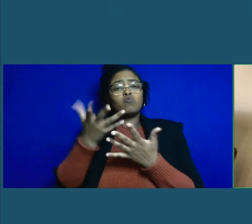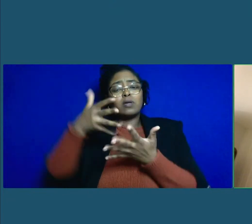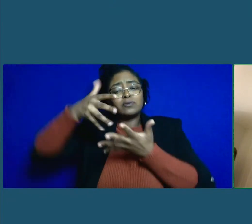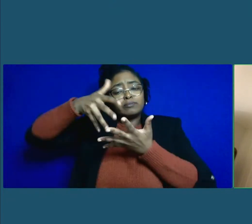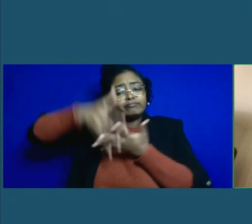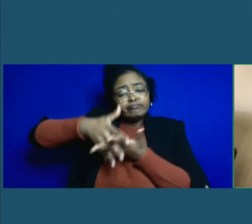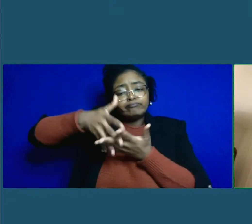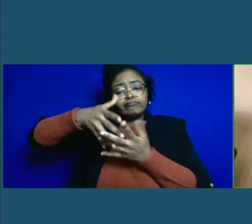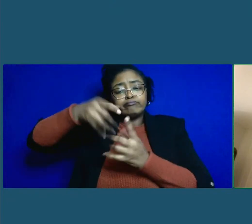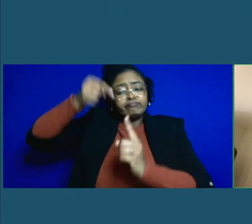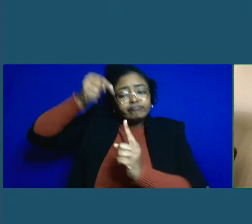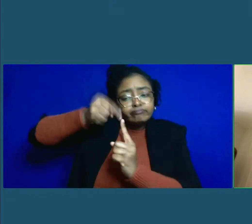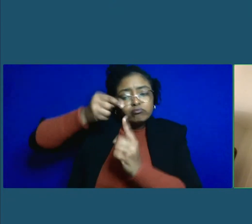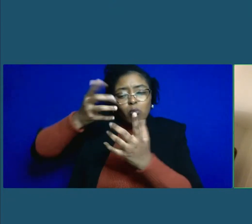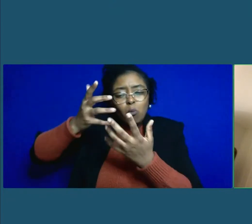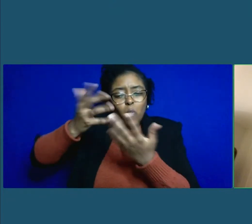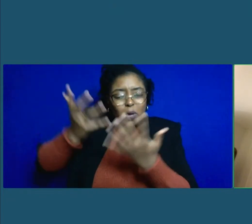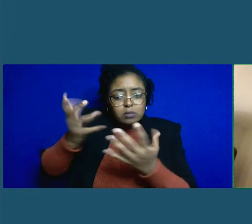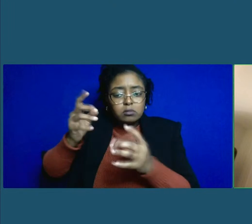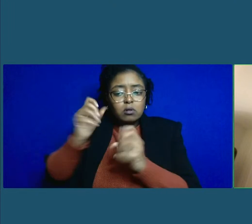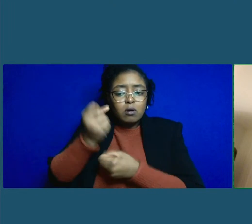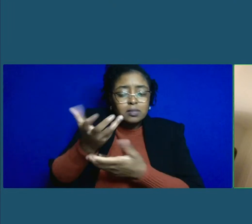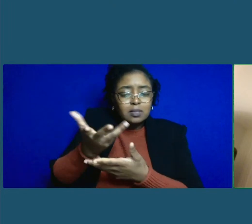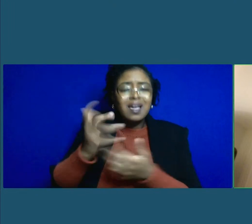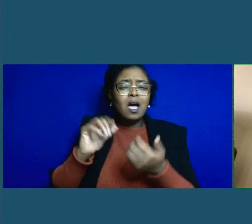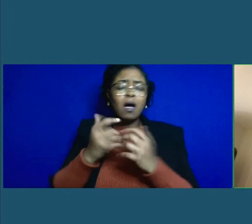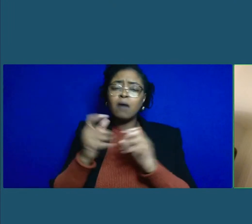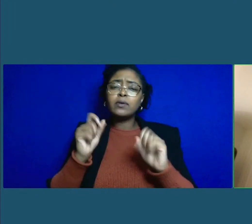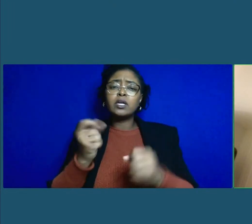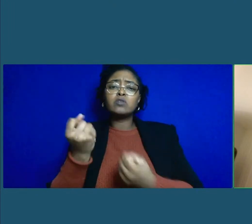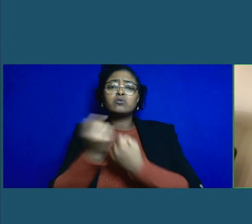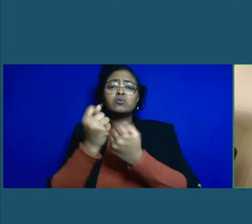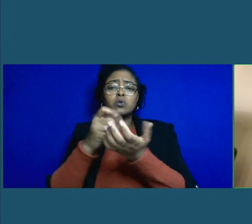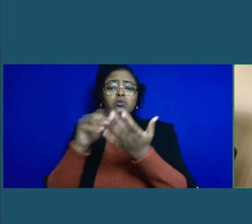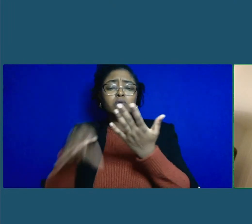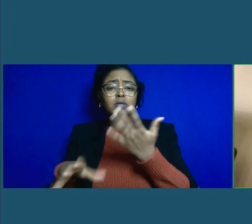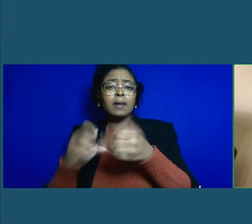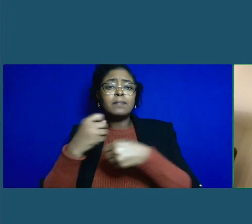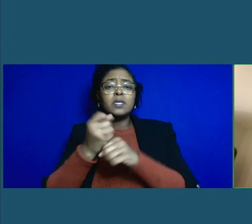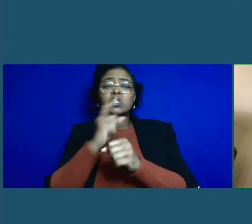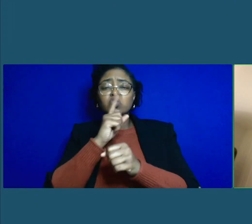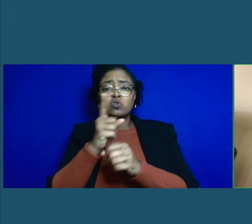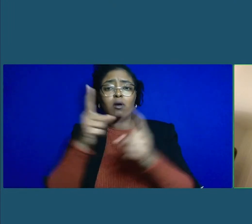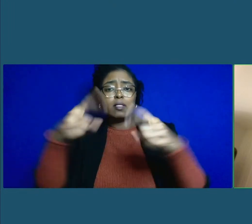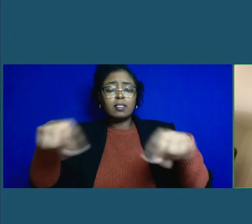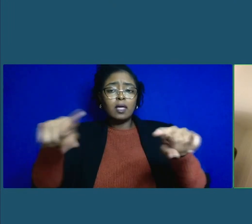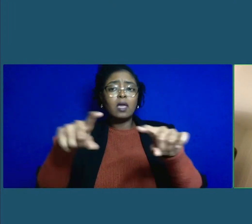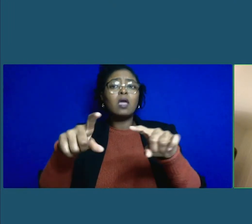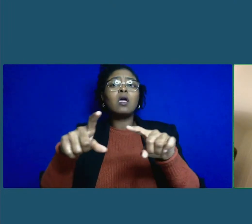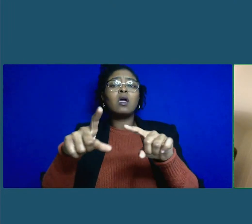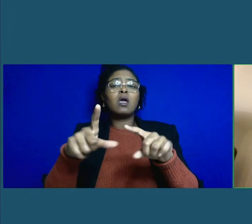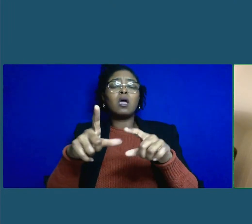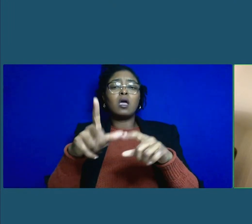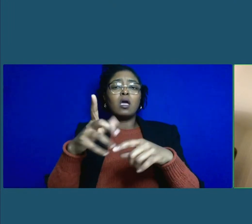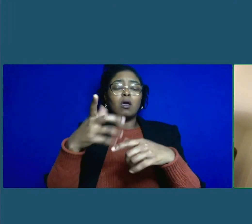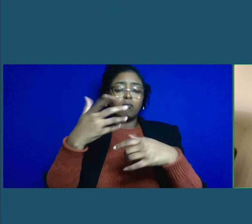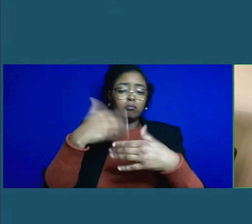getting to the root cause of you know what is causing this and Um , how we can support our